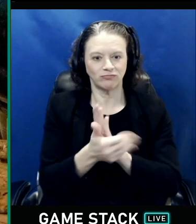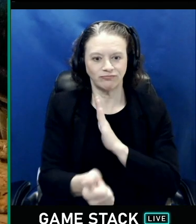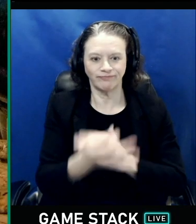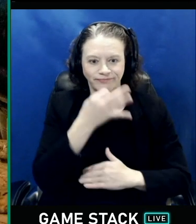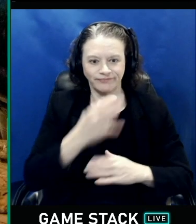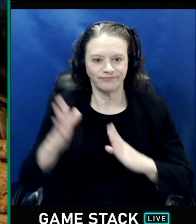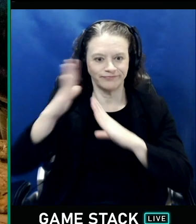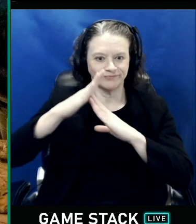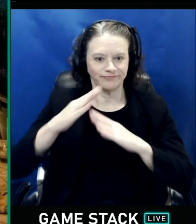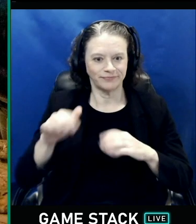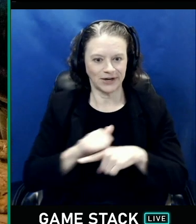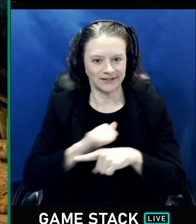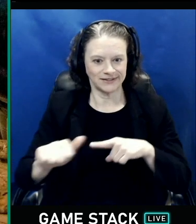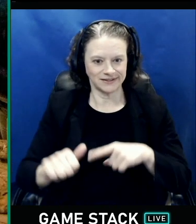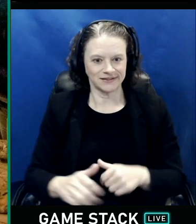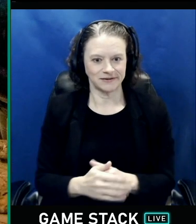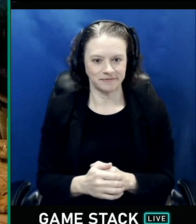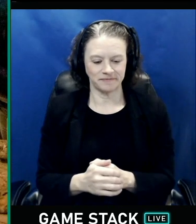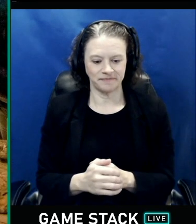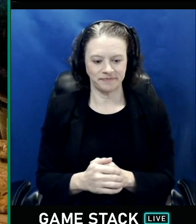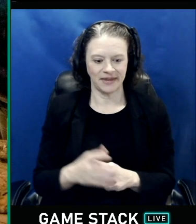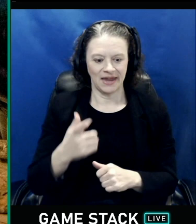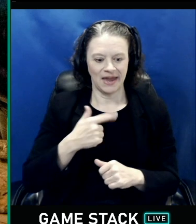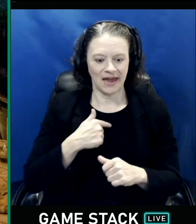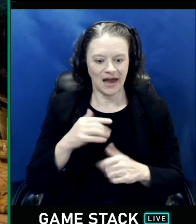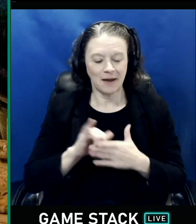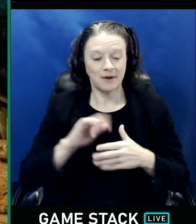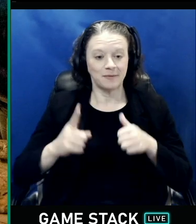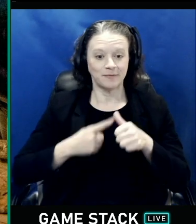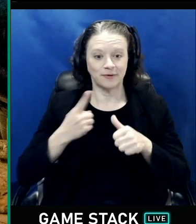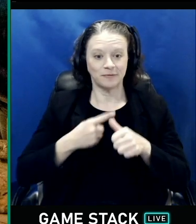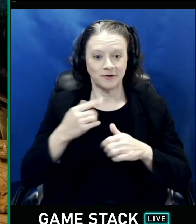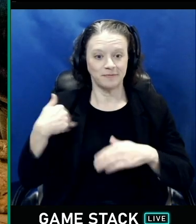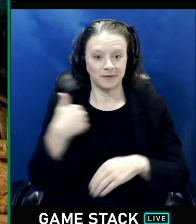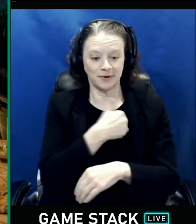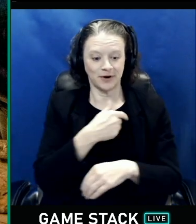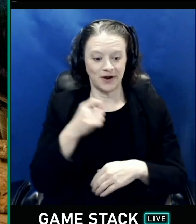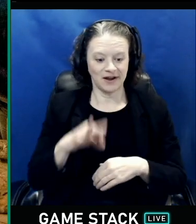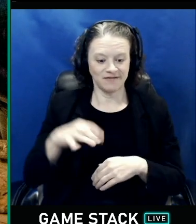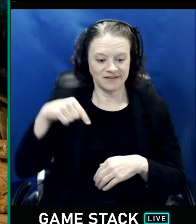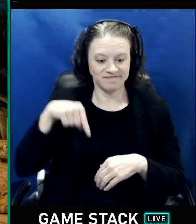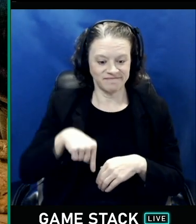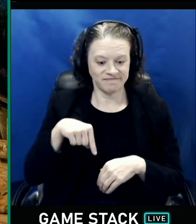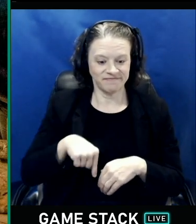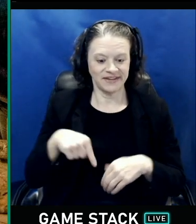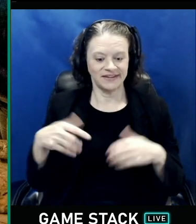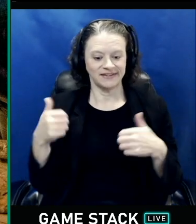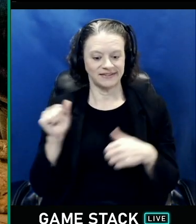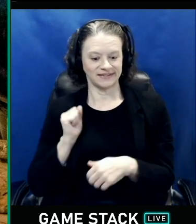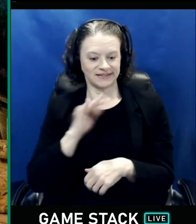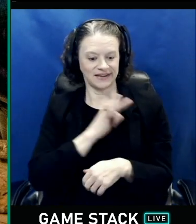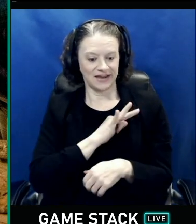I'm a Principal Member of Technical Staff in the AMD Game Engineering team focusing on helping game developers utilize AMD processors